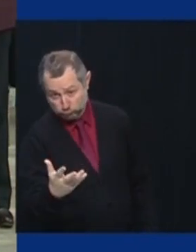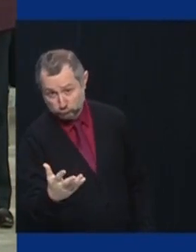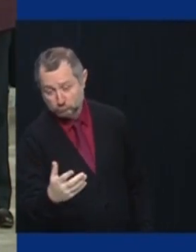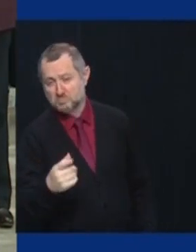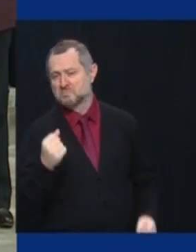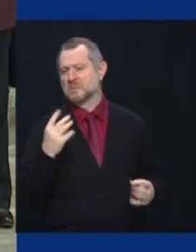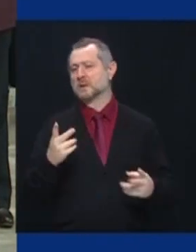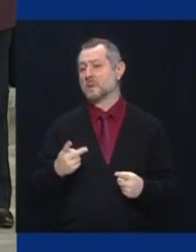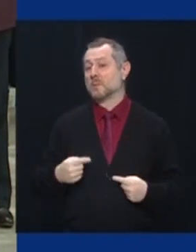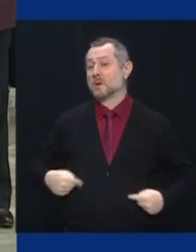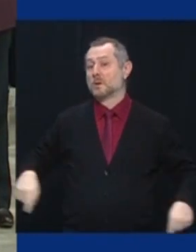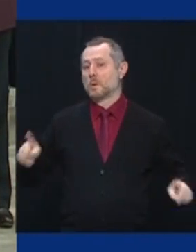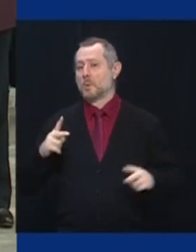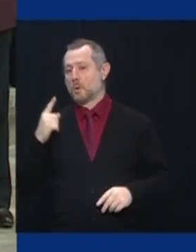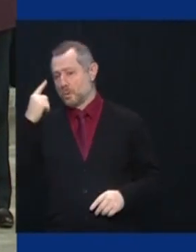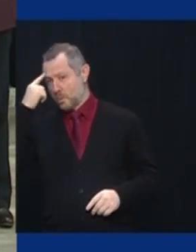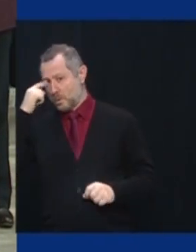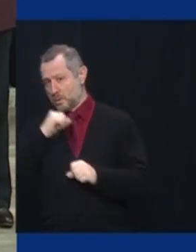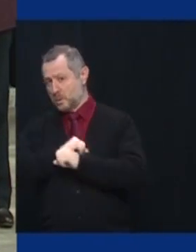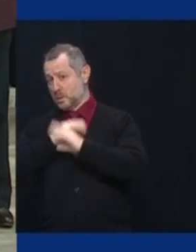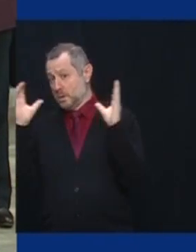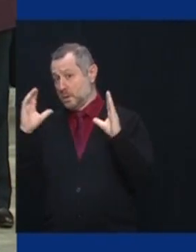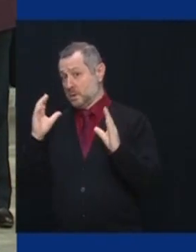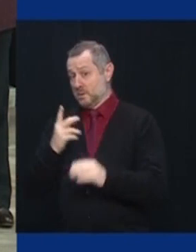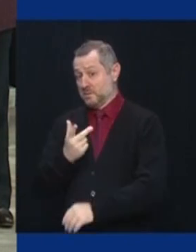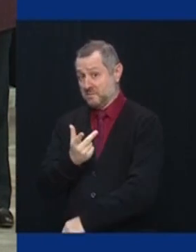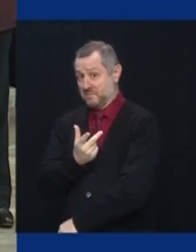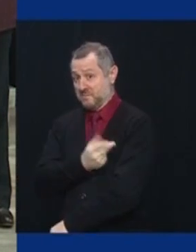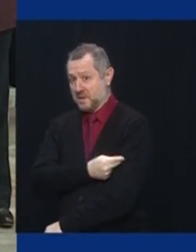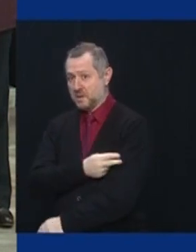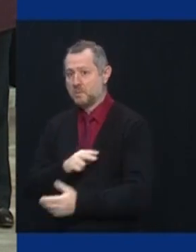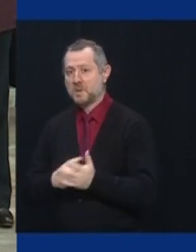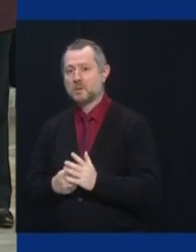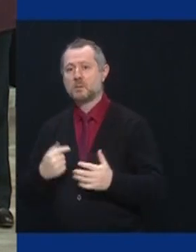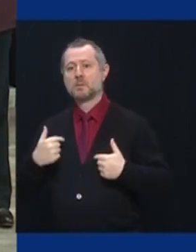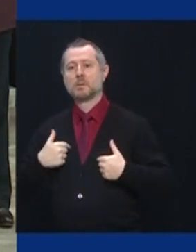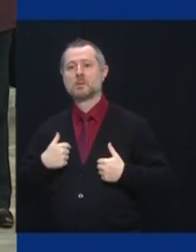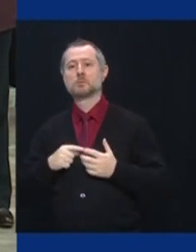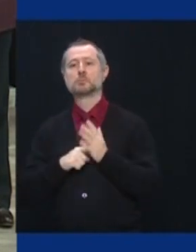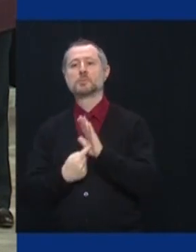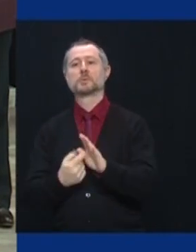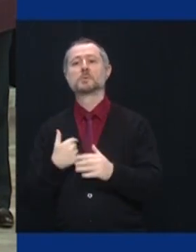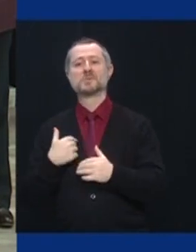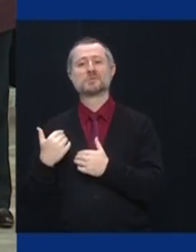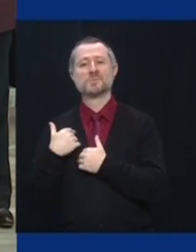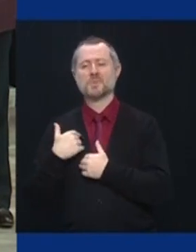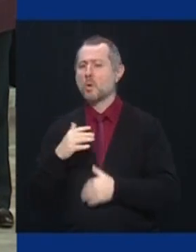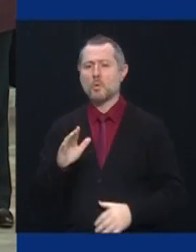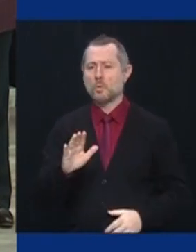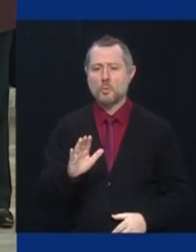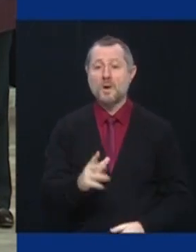VACCINE INTO THE ARMS OF AS MANY PEOPLE AS POSSIBLE. NOW I SAY THIS, THAT A LOT OF US THINK THAT BEING -- GETTING THE